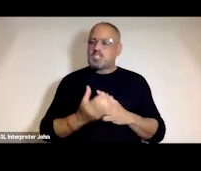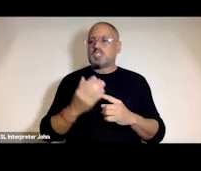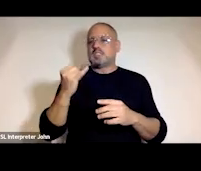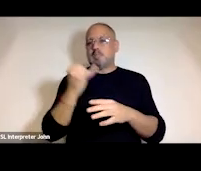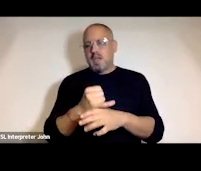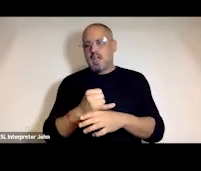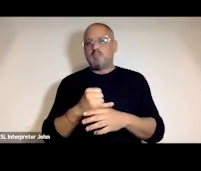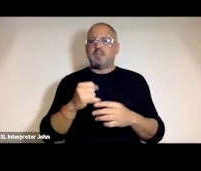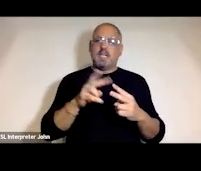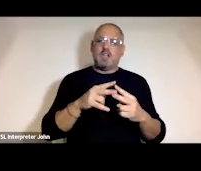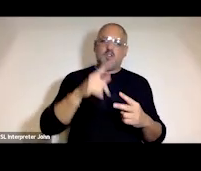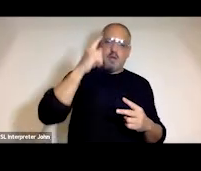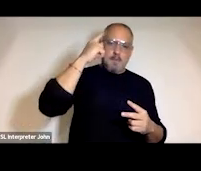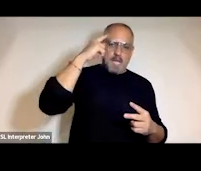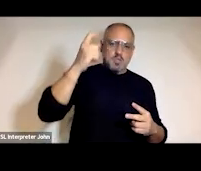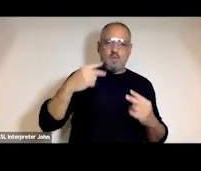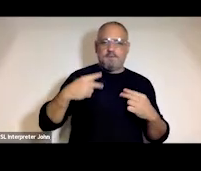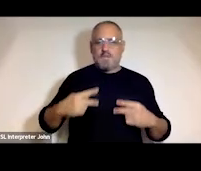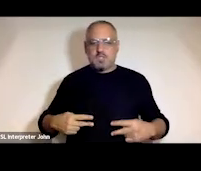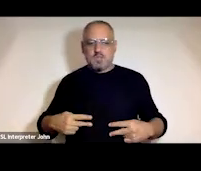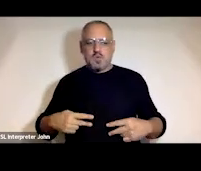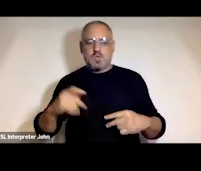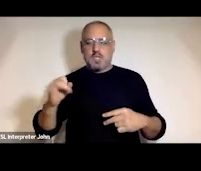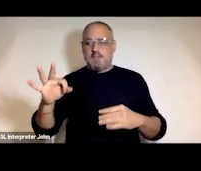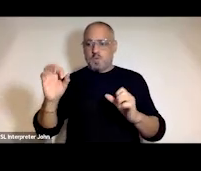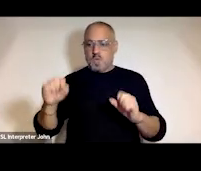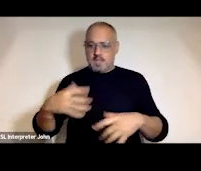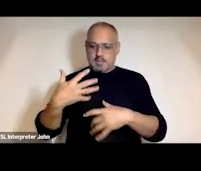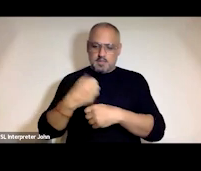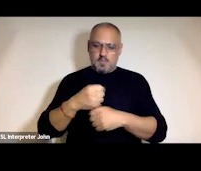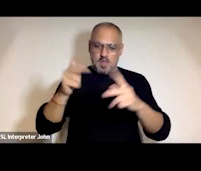either mental or physical. So if you can summarize the person's symptoms